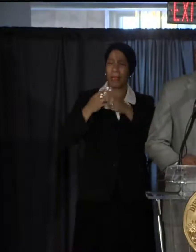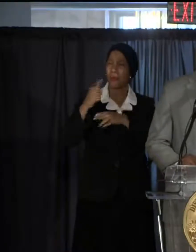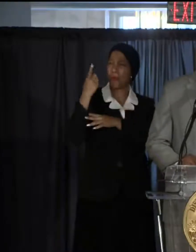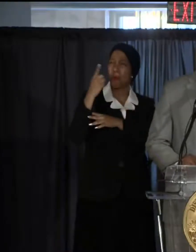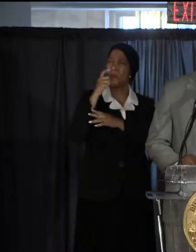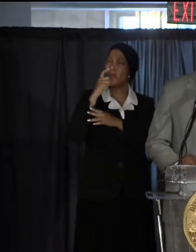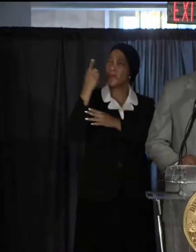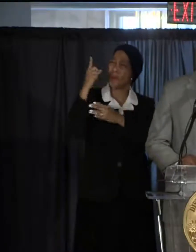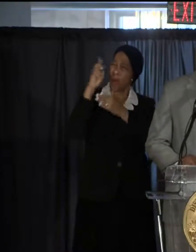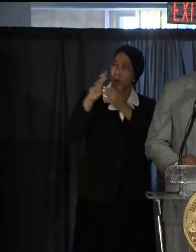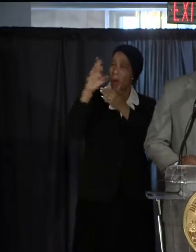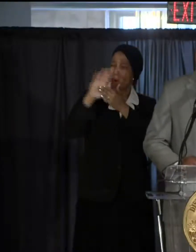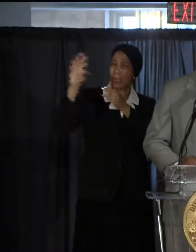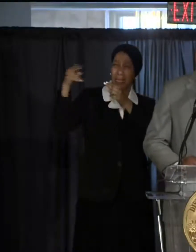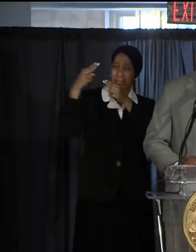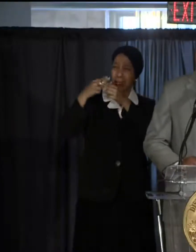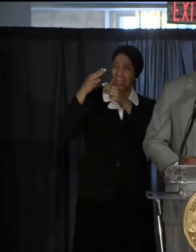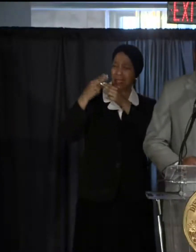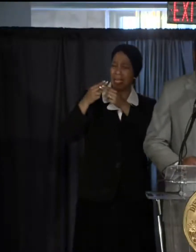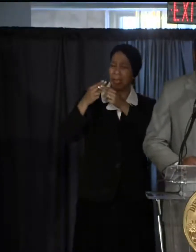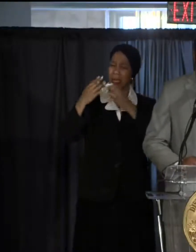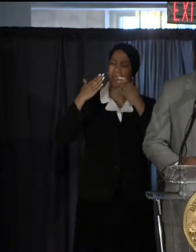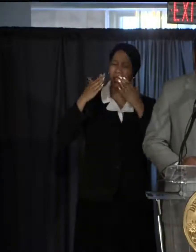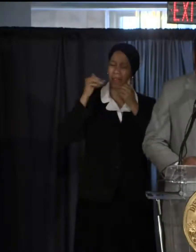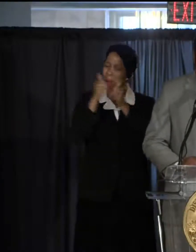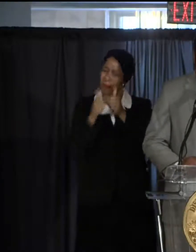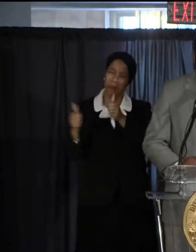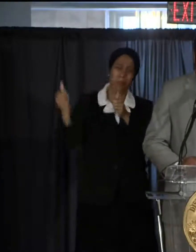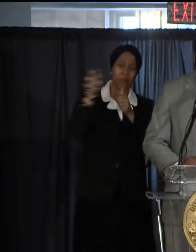HOLY AND WHOSE NAME IS THANKFULLY ABOVE ALL OTHER NAMES